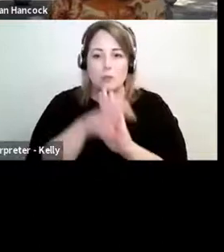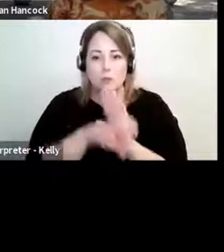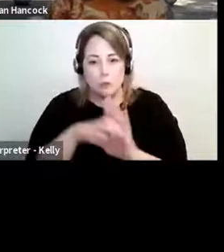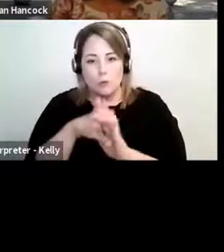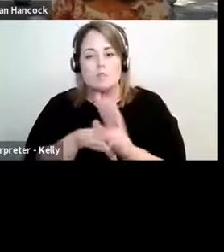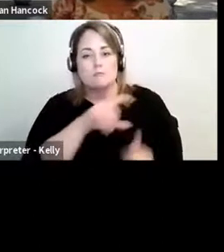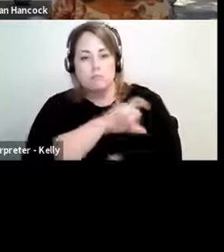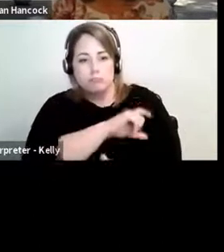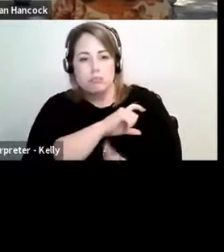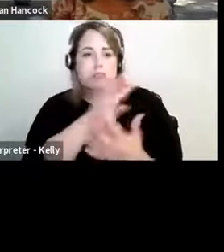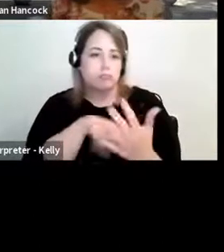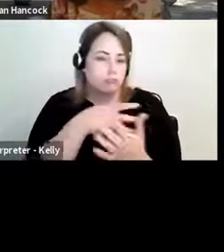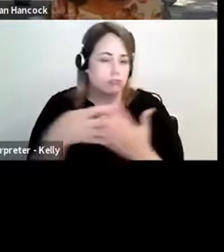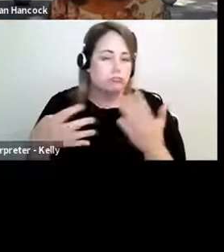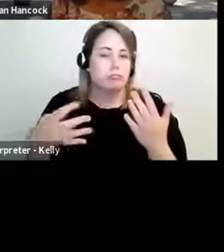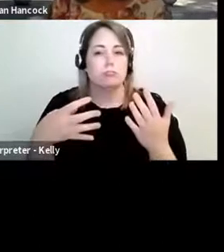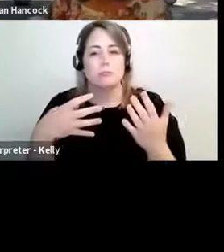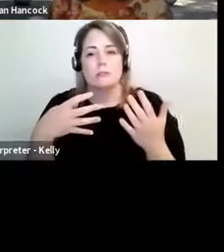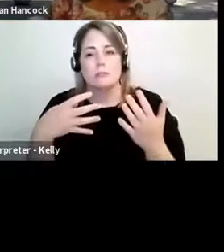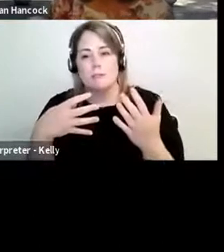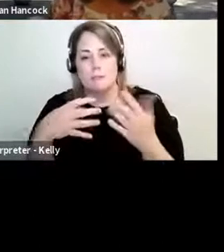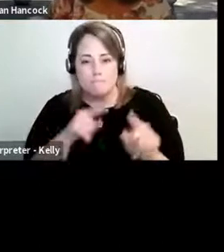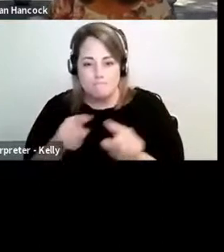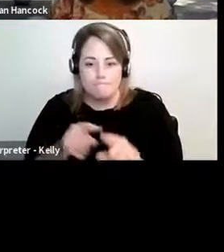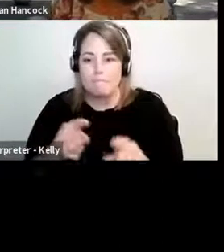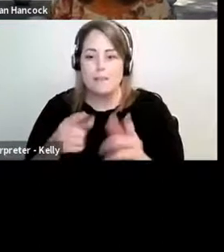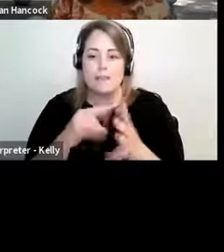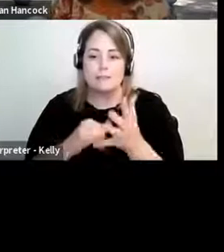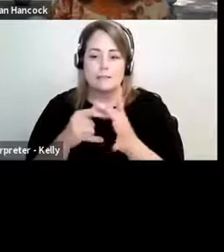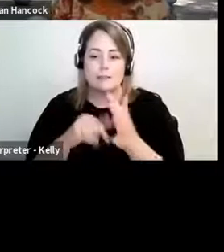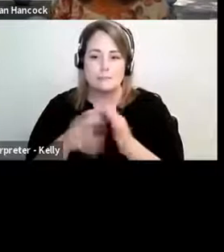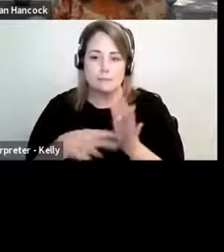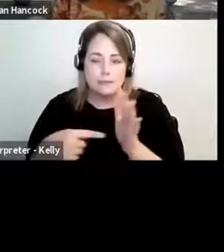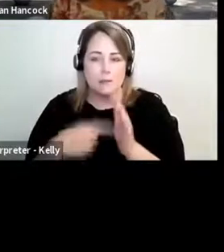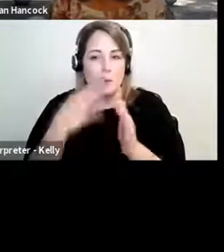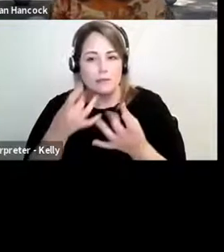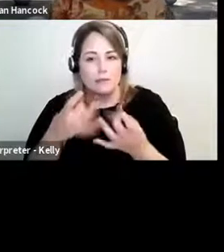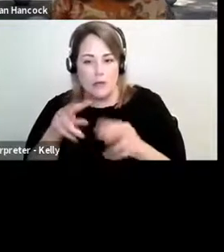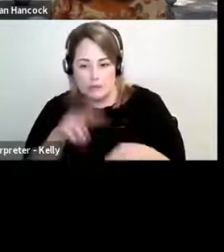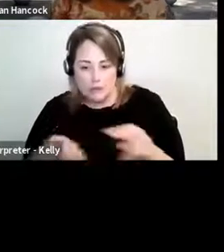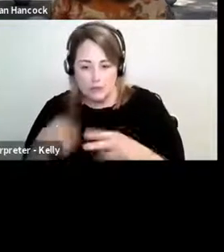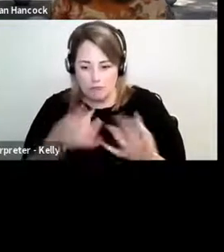timetabling, keeping track of assessments, when to start revising for exams, assisting with liaising